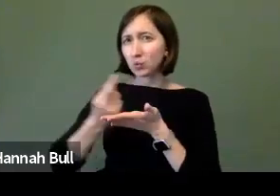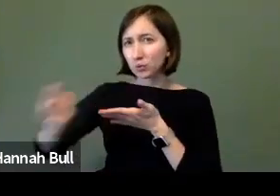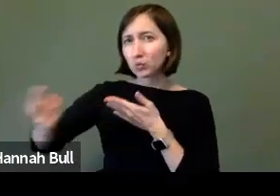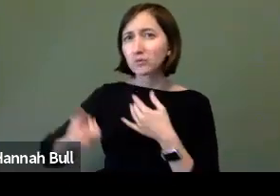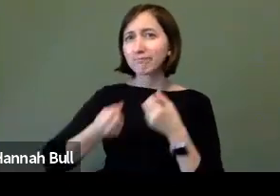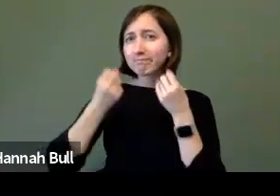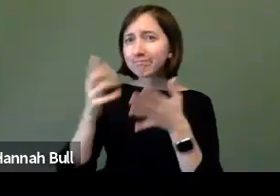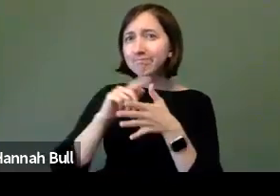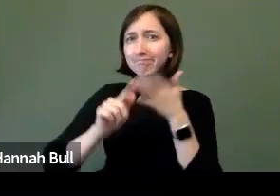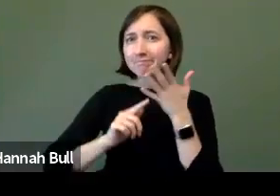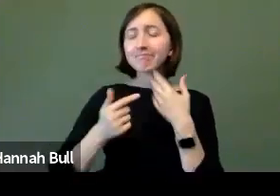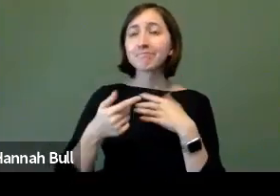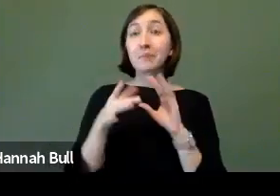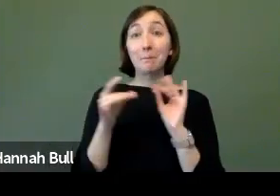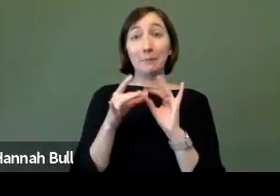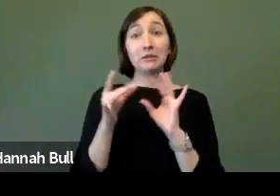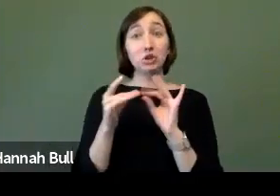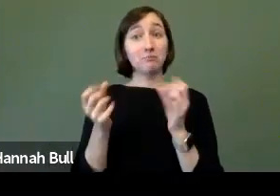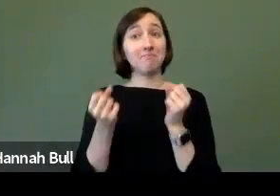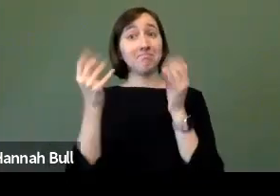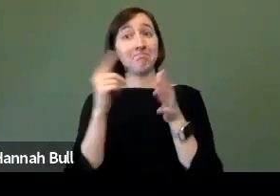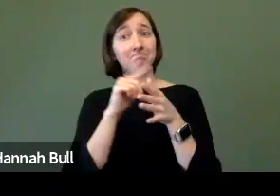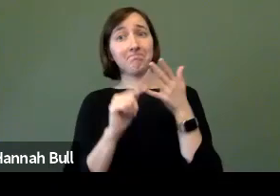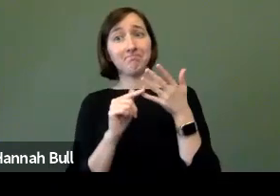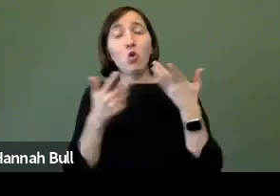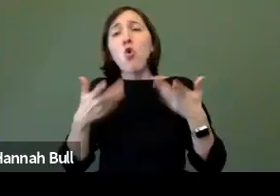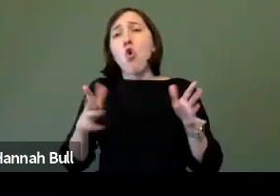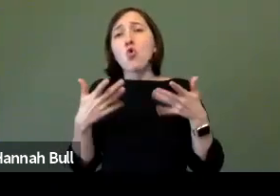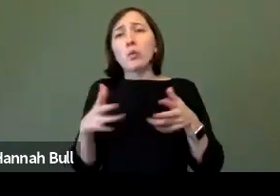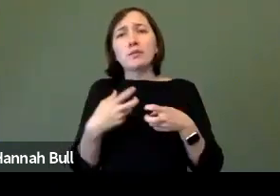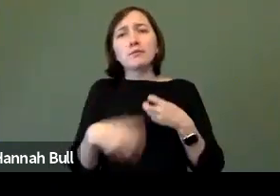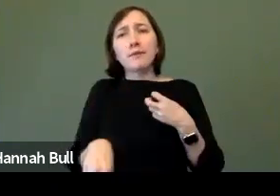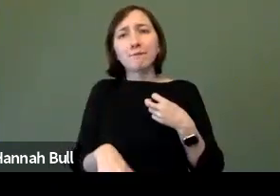A lot of these were difficult barriers when there wasn't a pandemic going on.